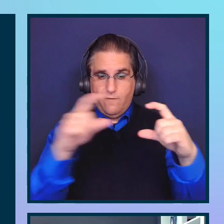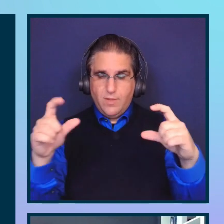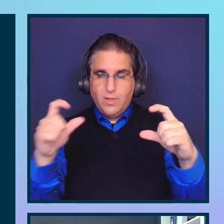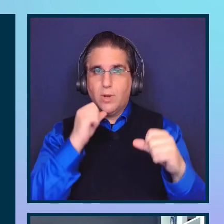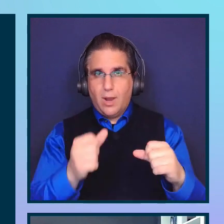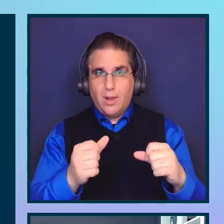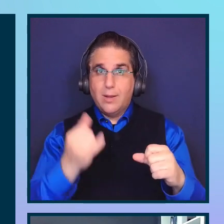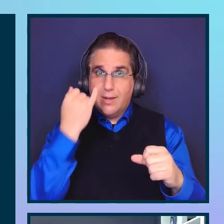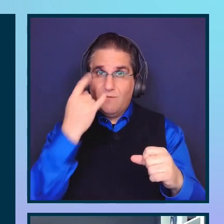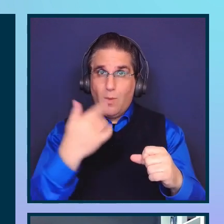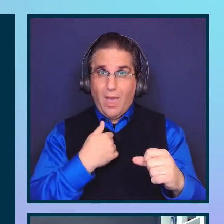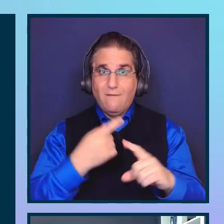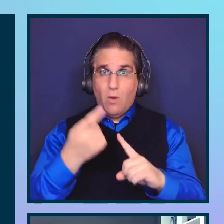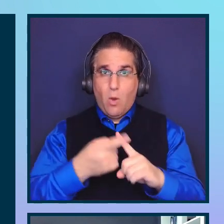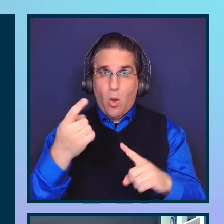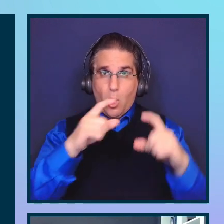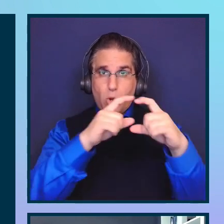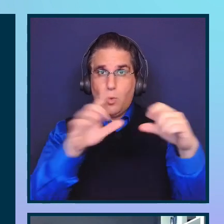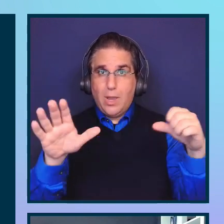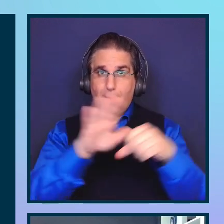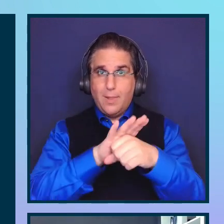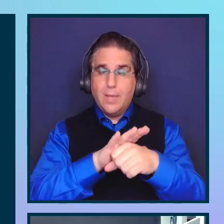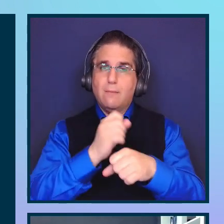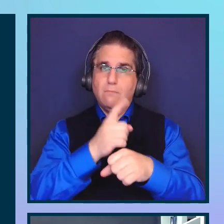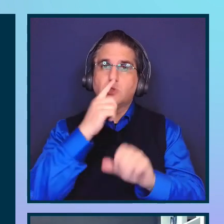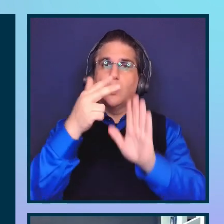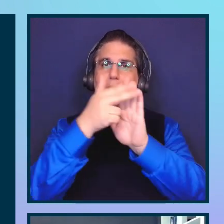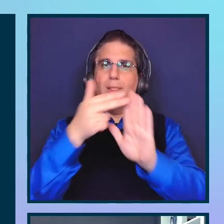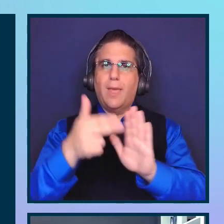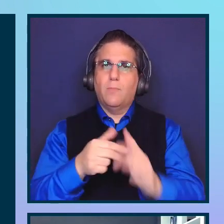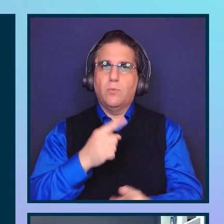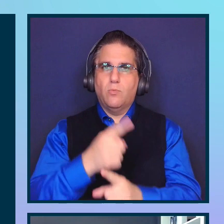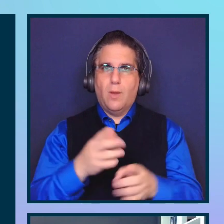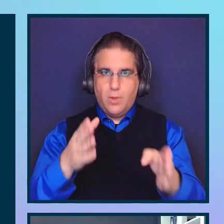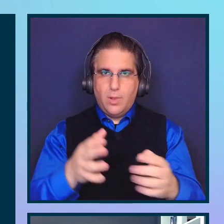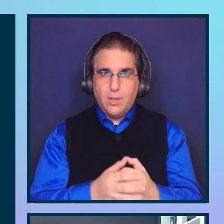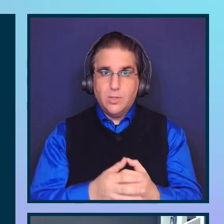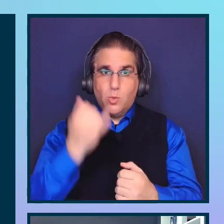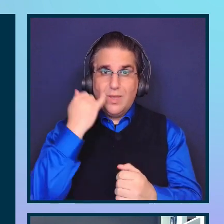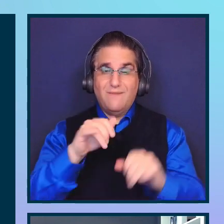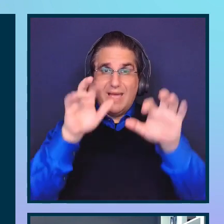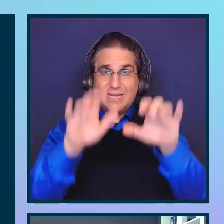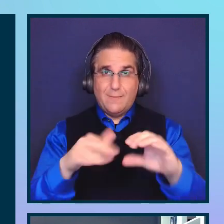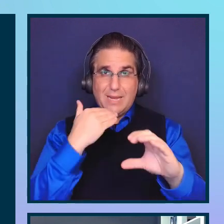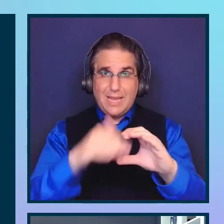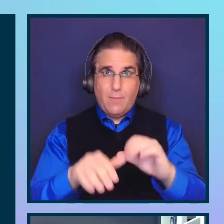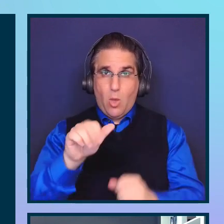that they're labeled properly. So when I type in my email, it auto fills this, it needs to be flagged properly so